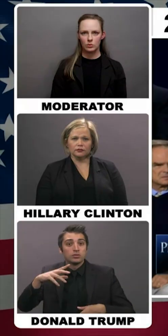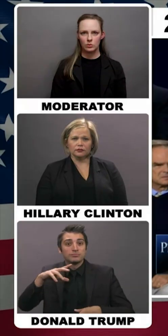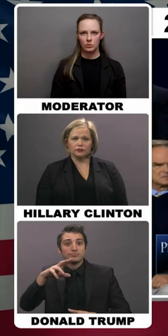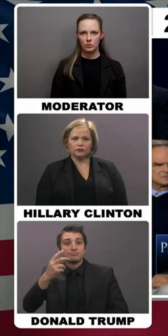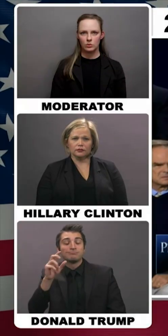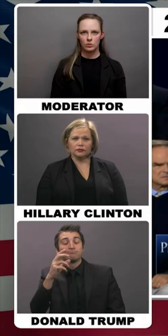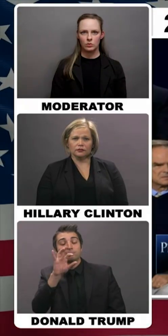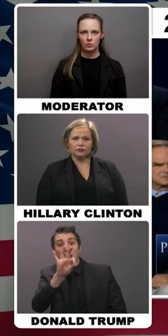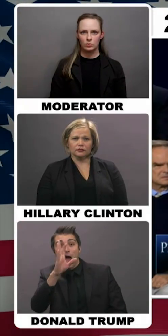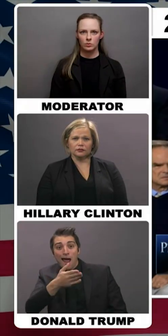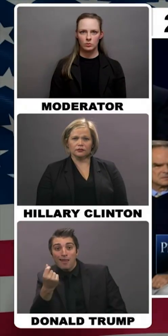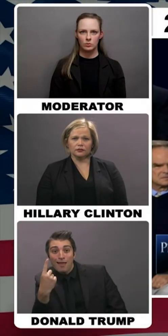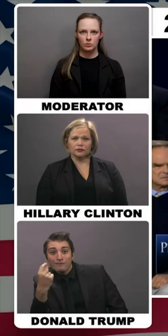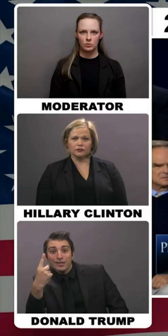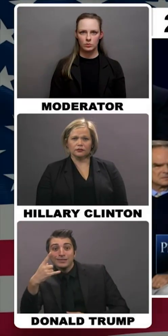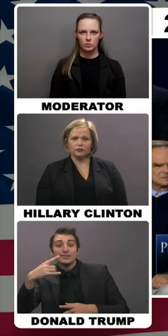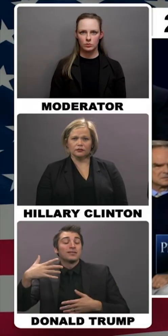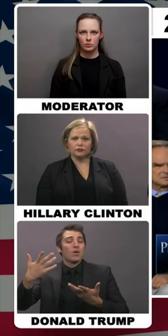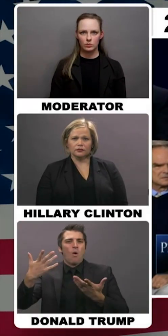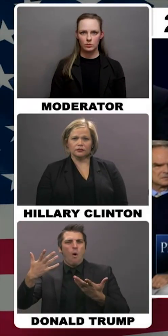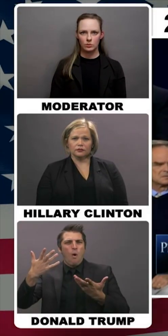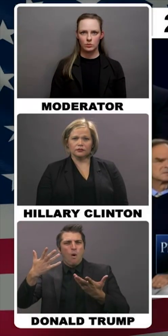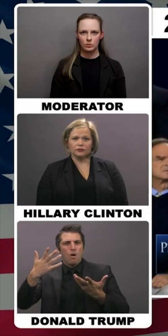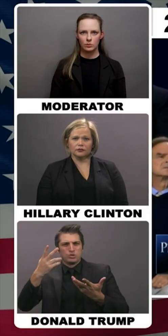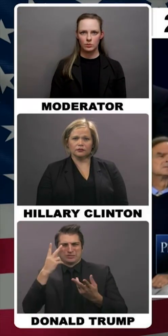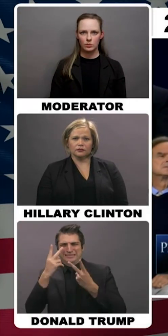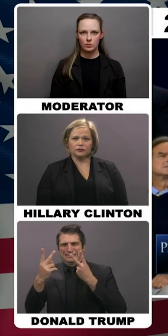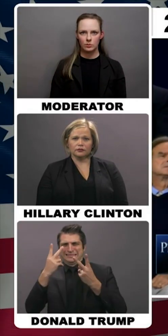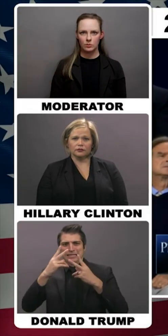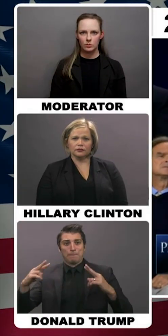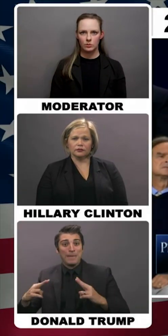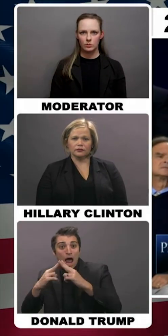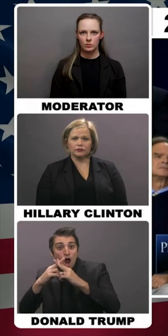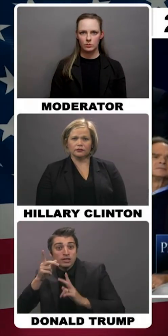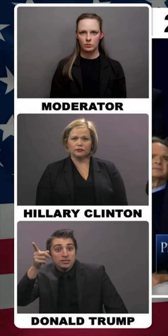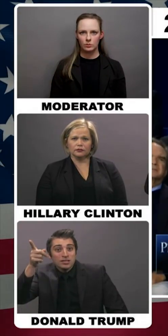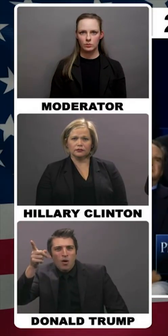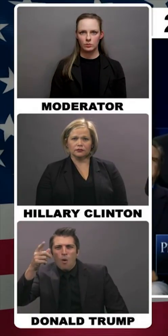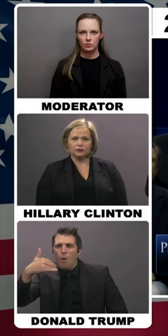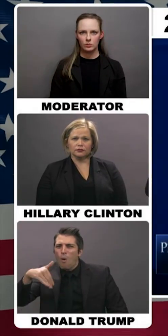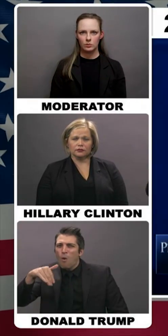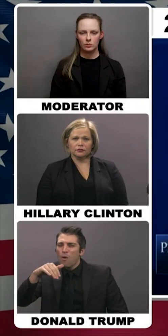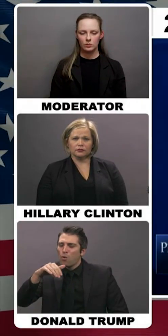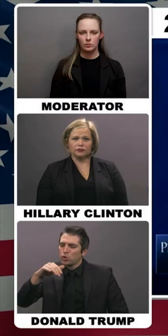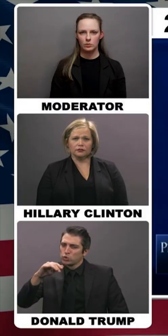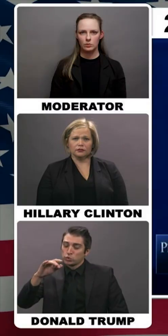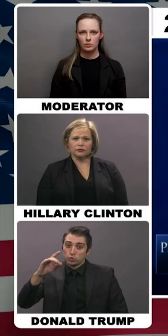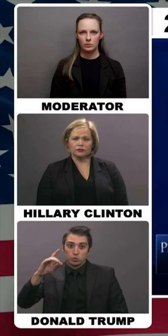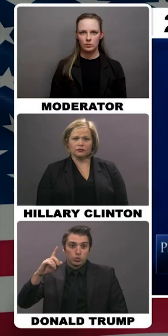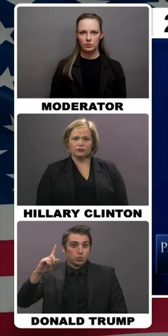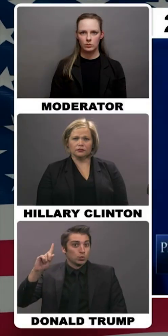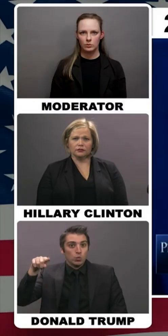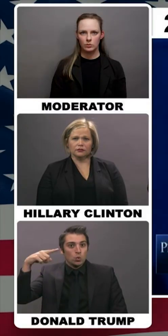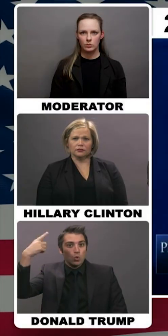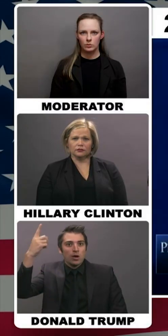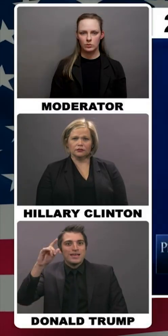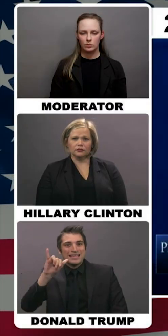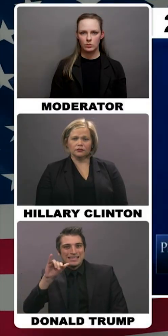These are radical Islamic terrorists and she won't even mention the word. And nor will President Obama,